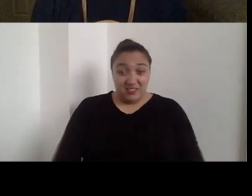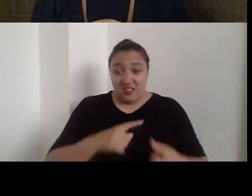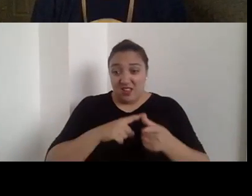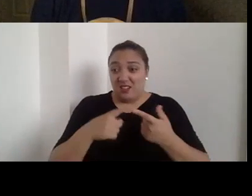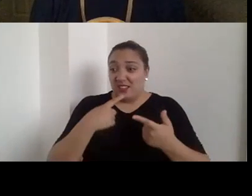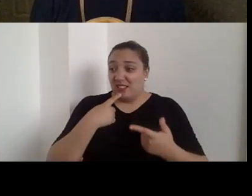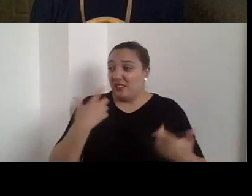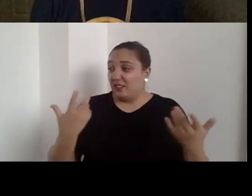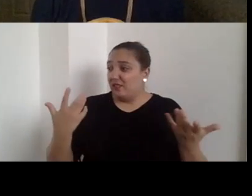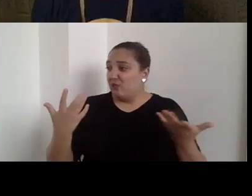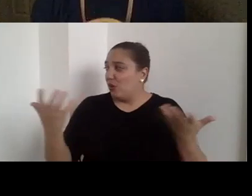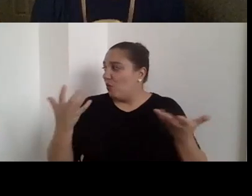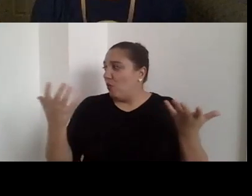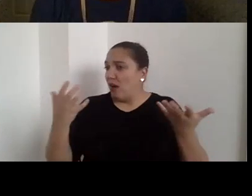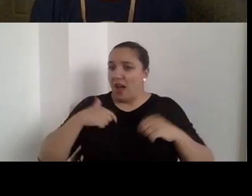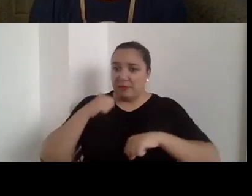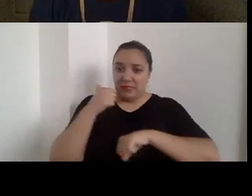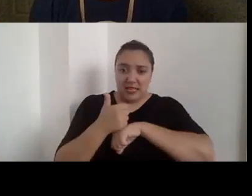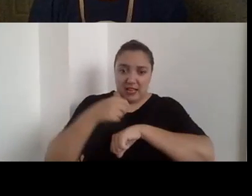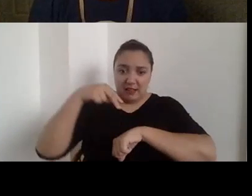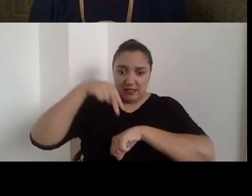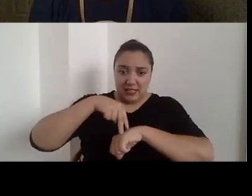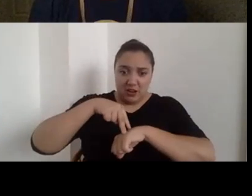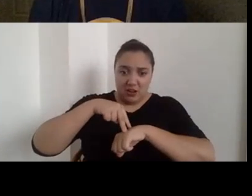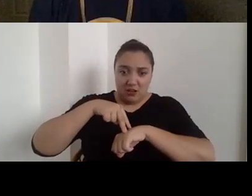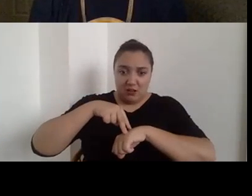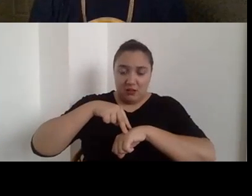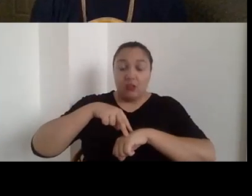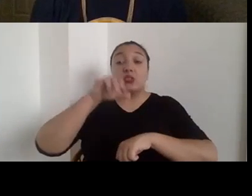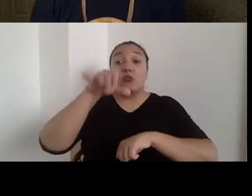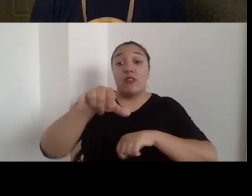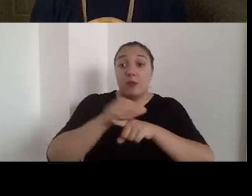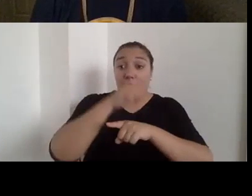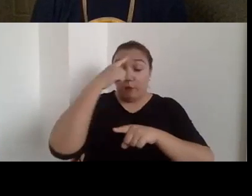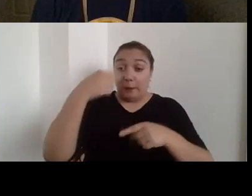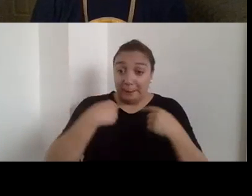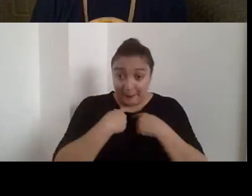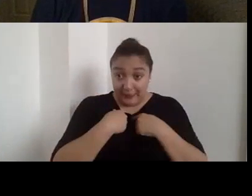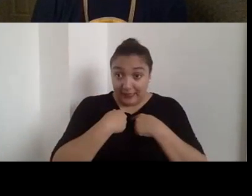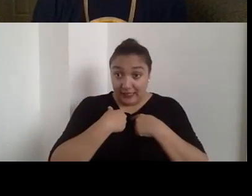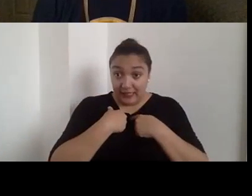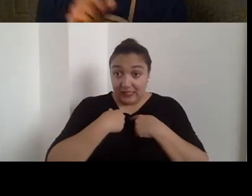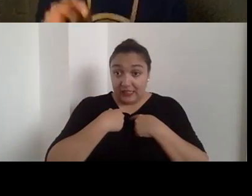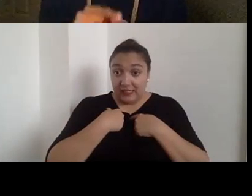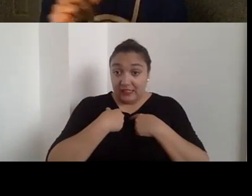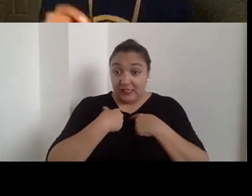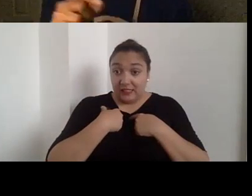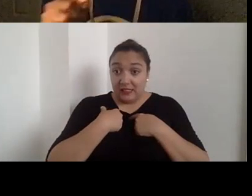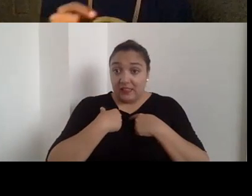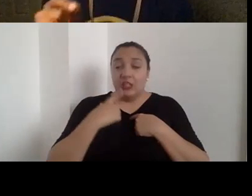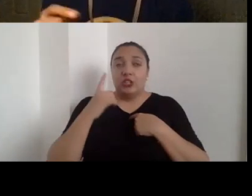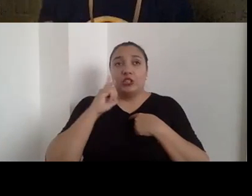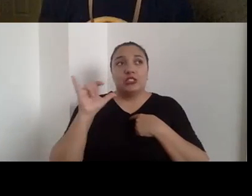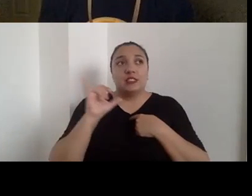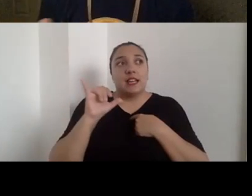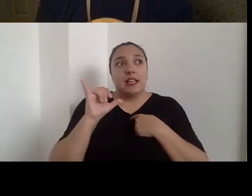And so this practice for me has really been a consistent understanding, daily